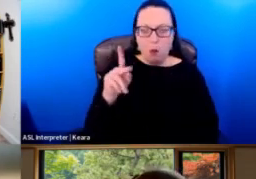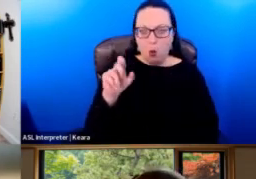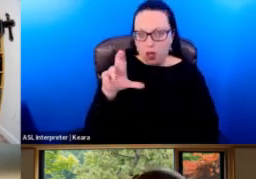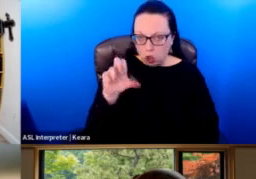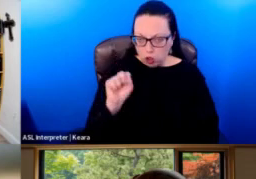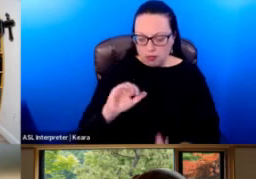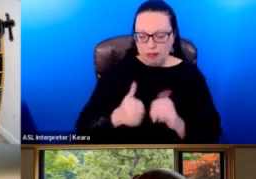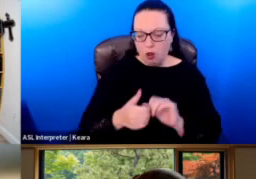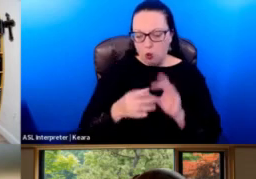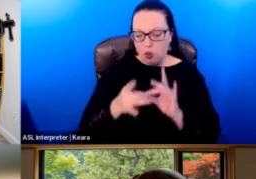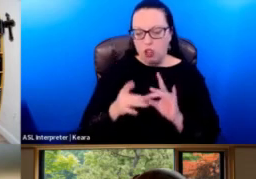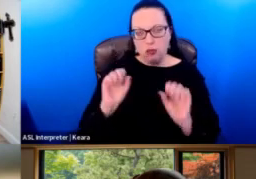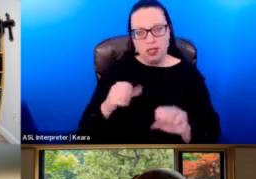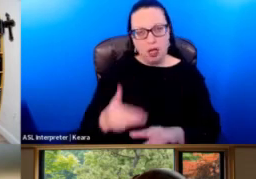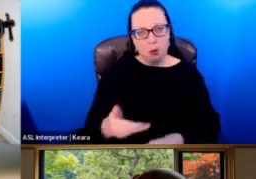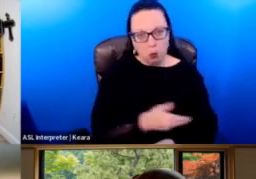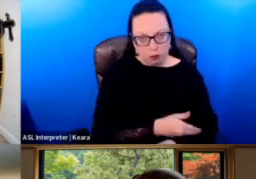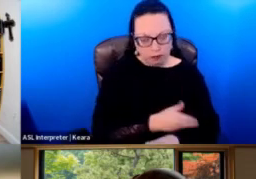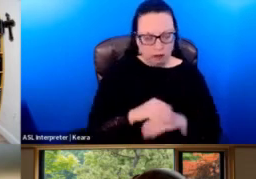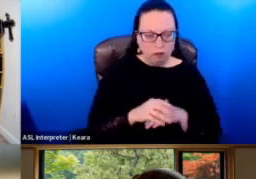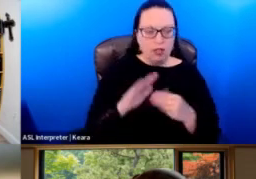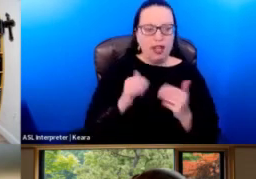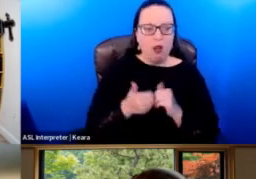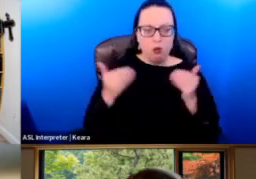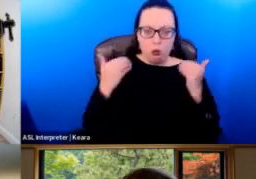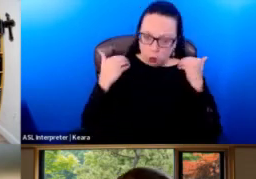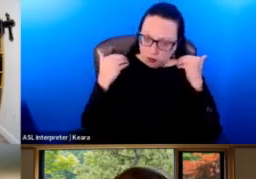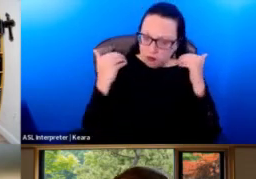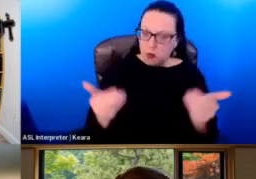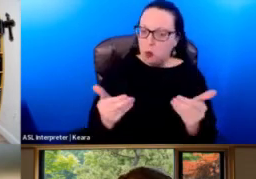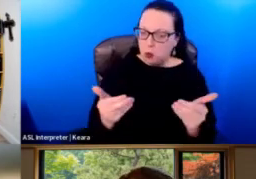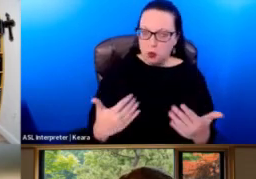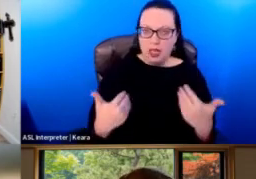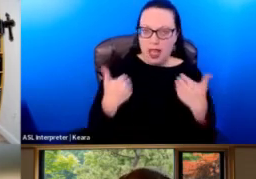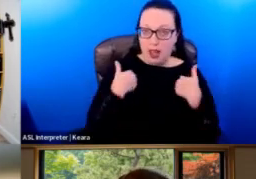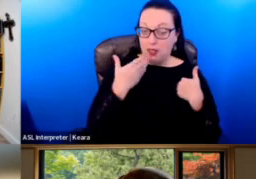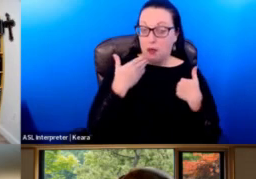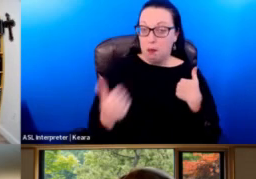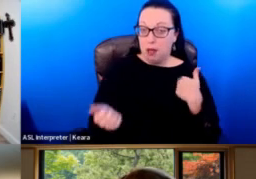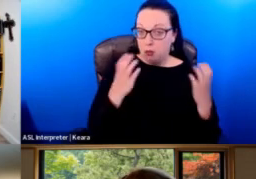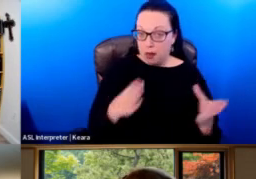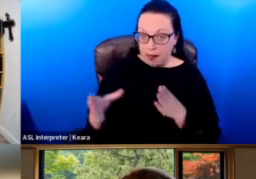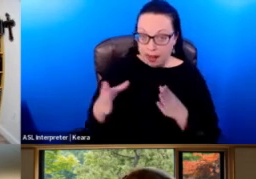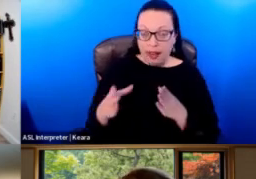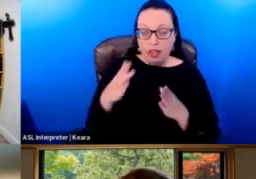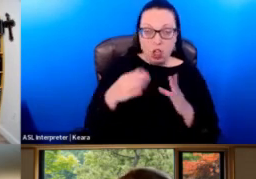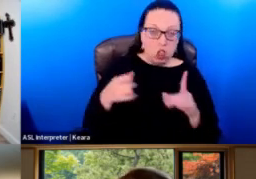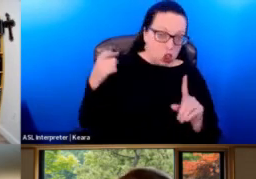with having a better strategy and targeted communication effort when engaging with employers to place the folks